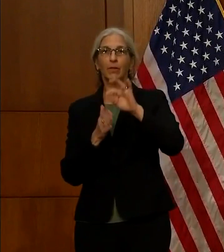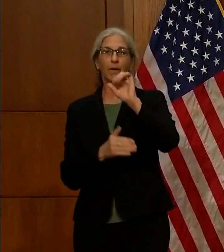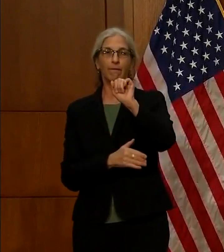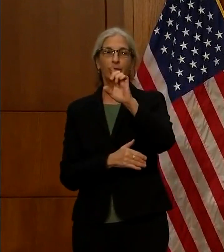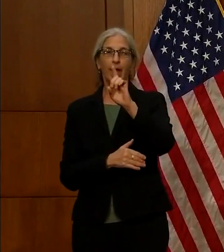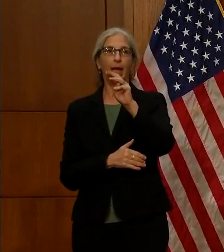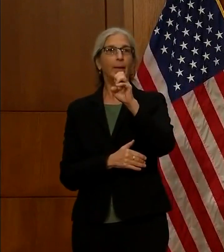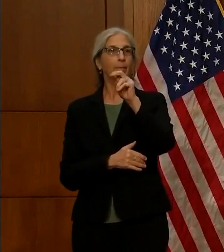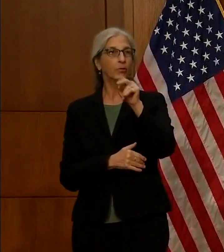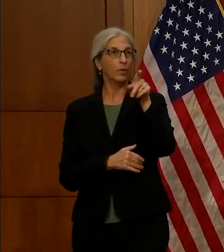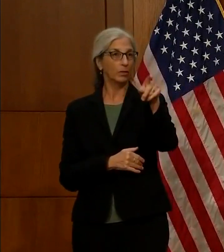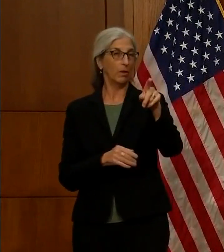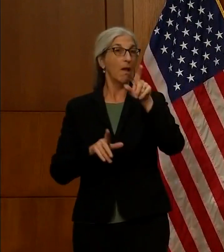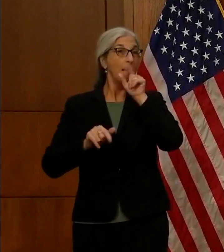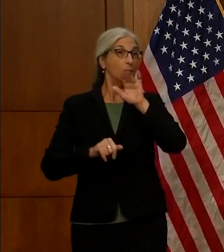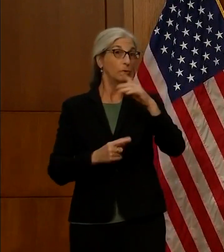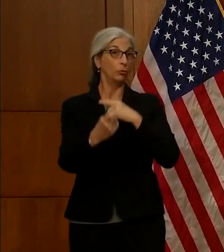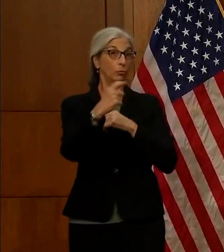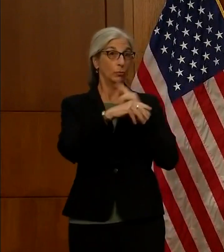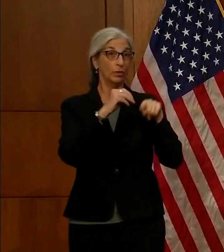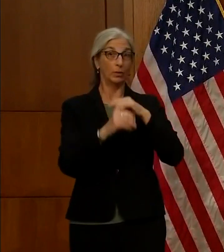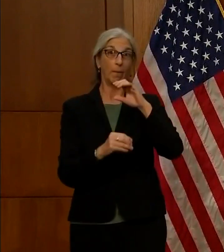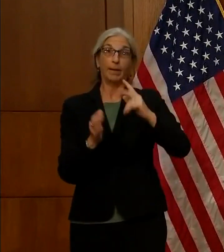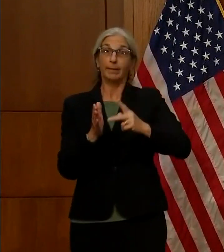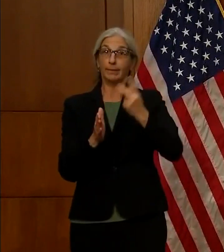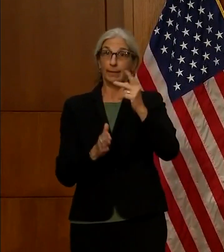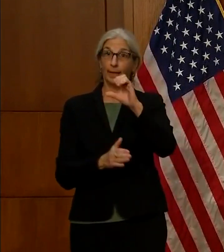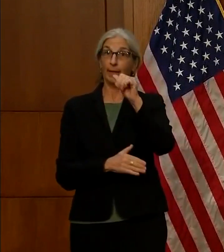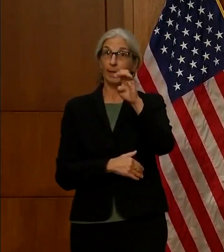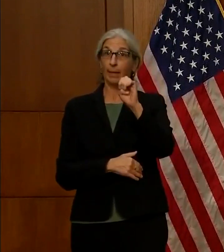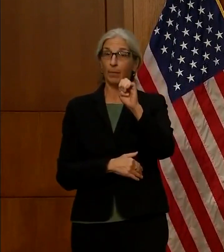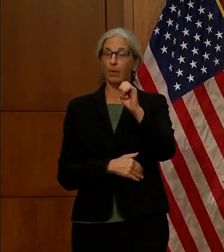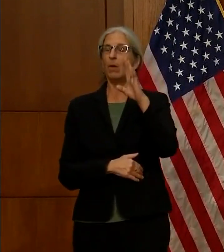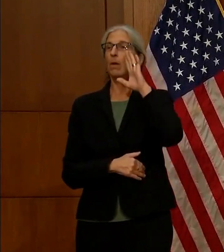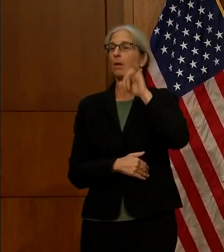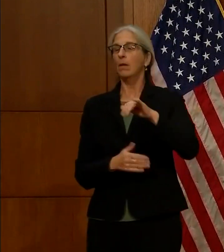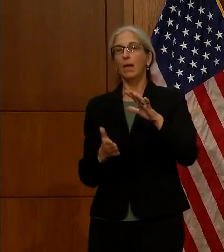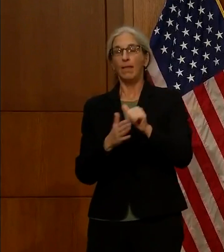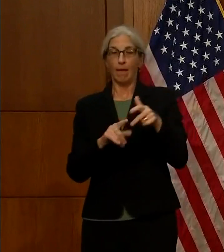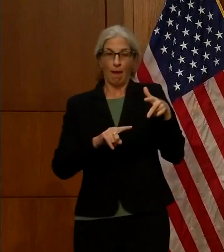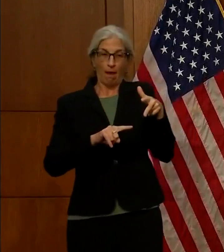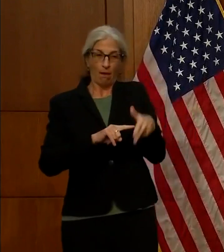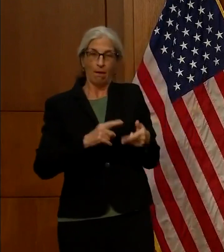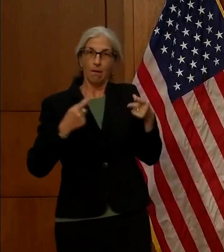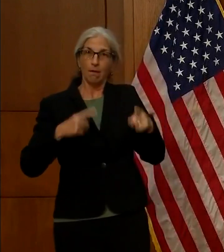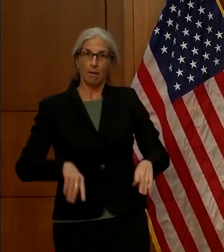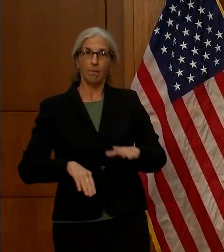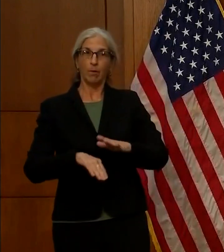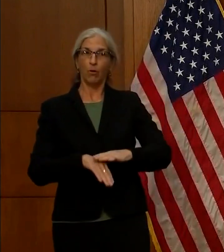THANK YOU GOVERNOR CONNORS. BEEN AND THIS IS TO ADDRESS THE REDUNDANCY QUESTION WITH THE